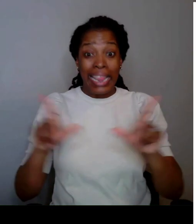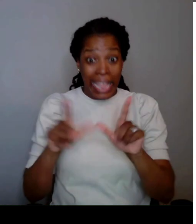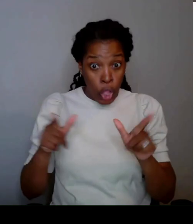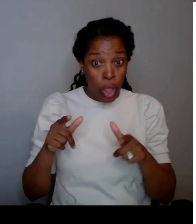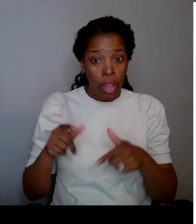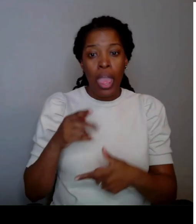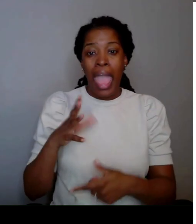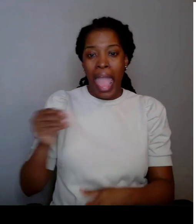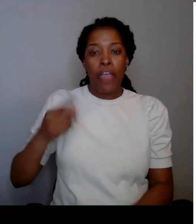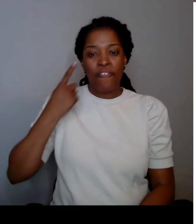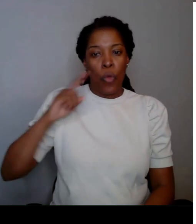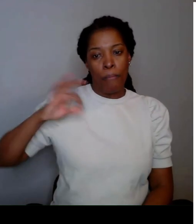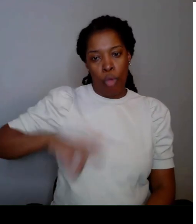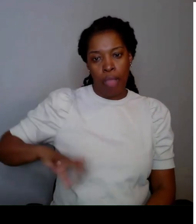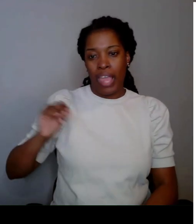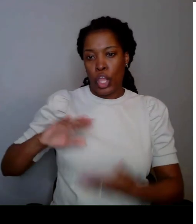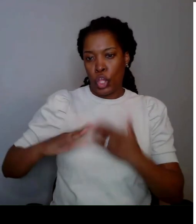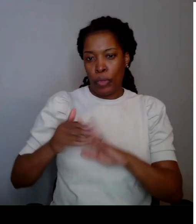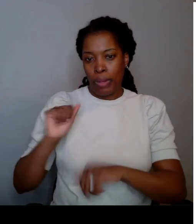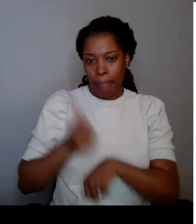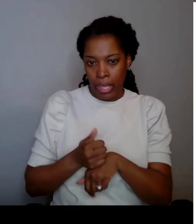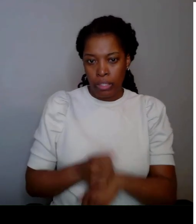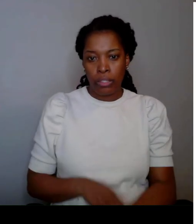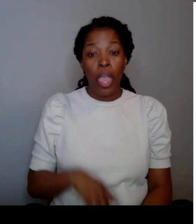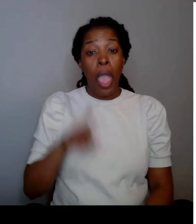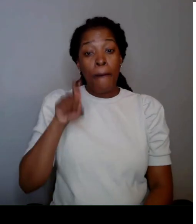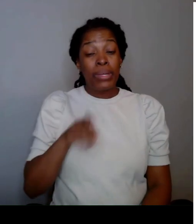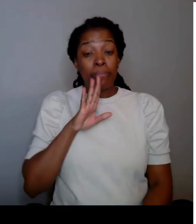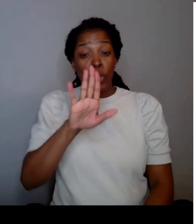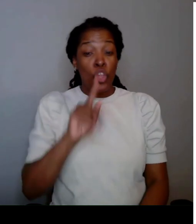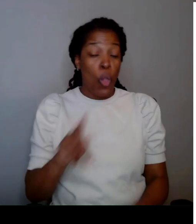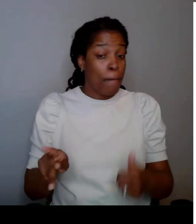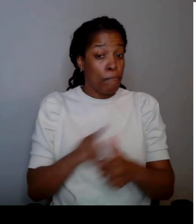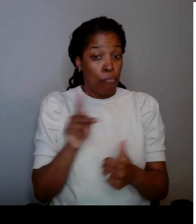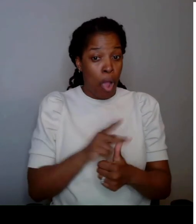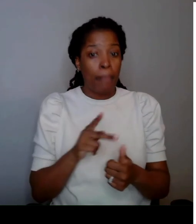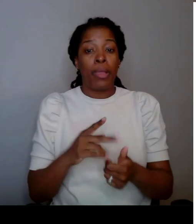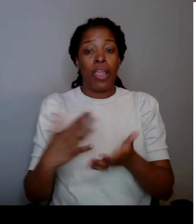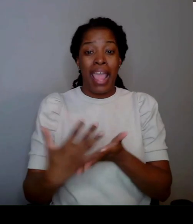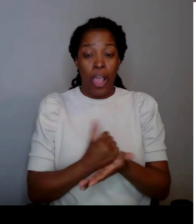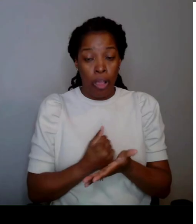DVR won't pay for debt, vehicles, franchises or unapproved expenses.